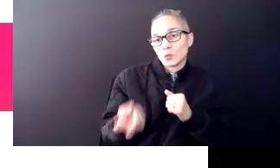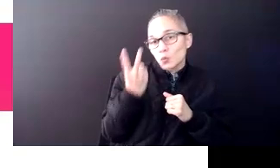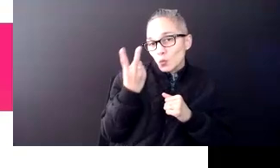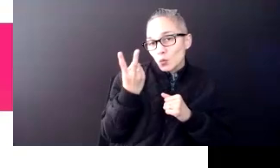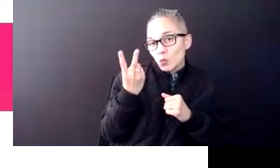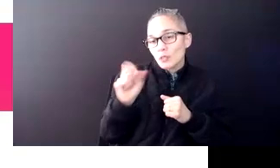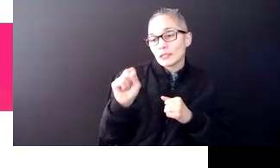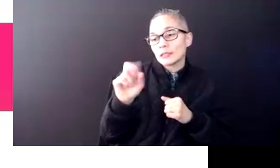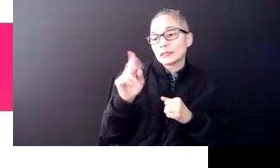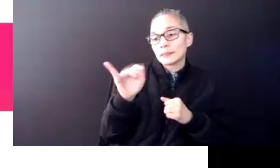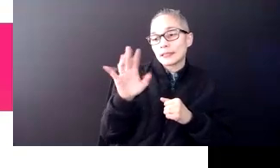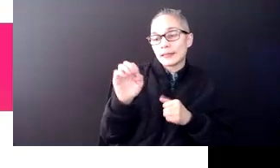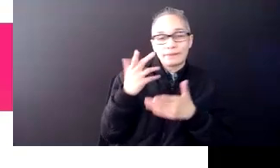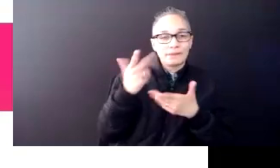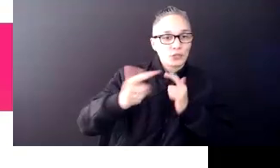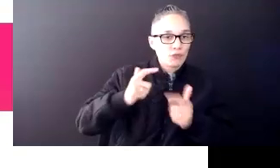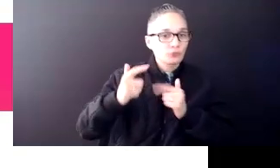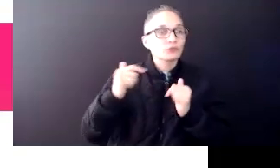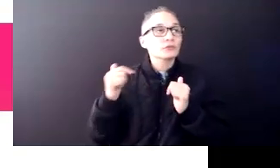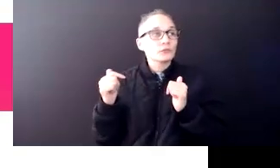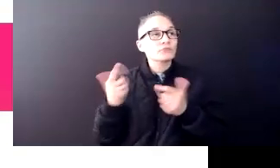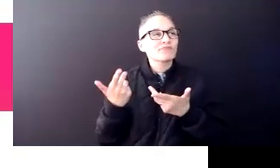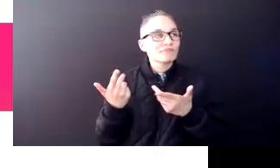The activities that, were mentioned in the definition.